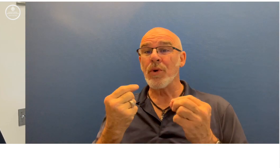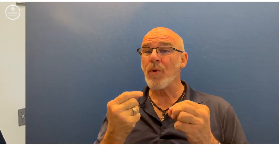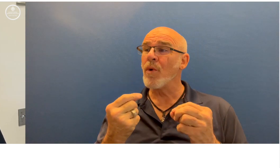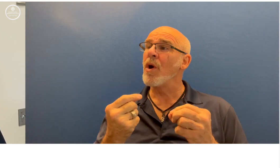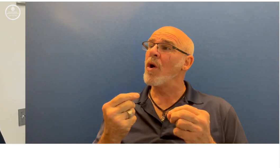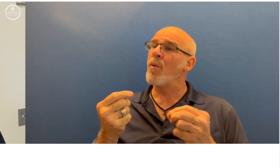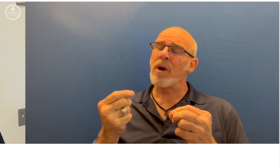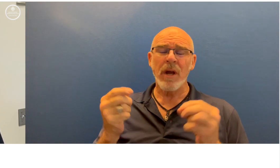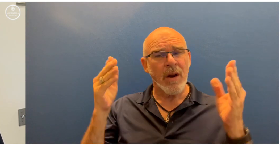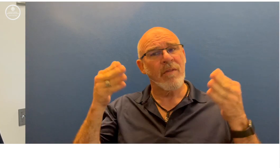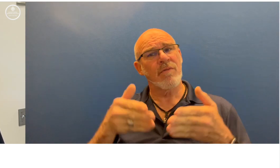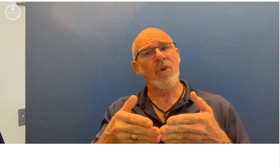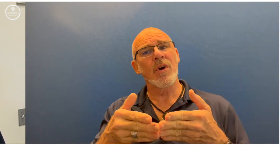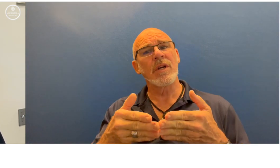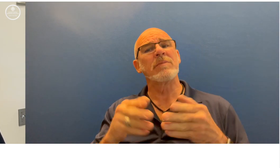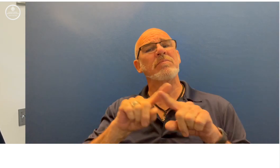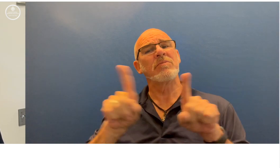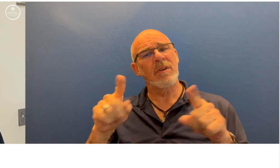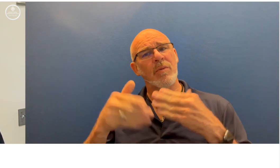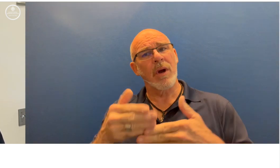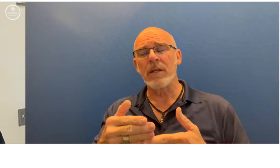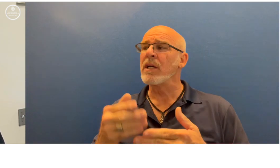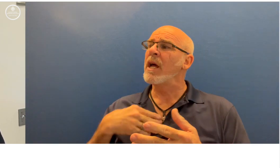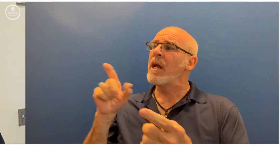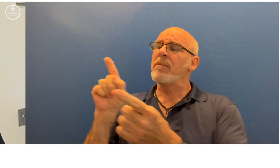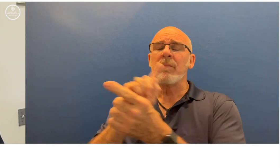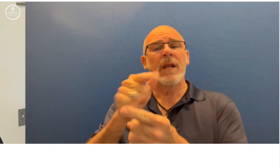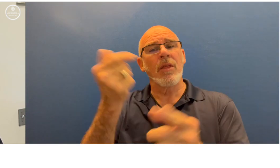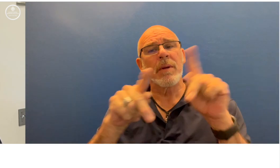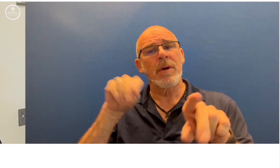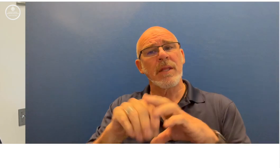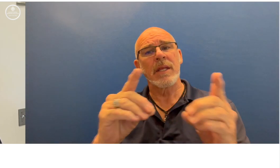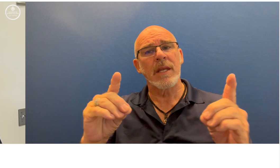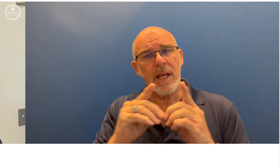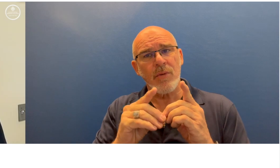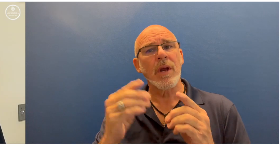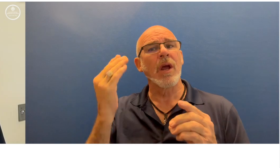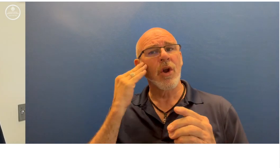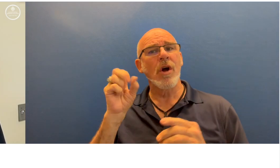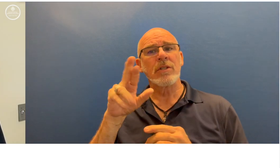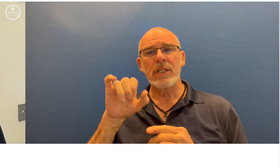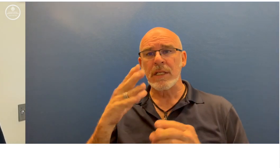Cafecito with the President throughout the district and get to know a little bit more about Santa Rosa Junior College. And today we are at